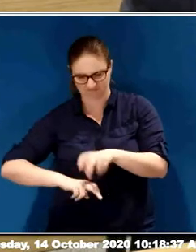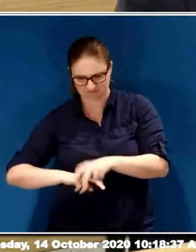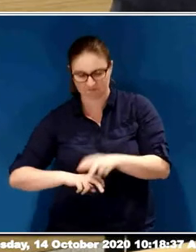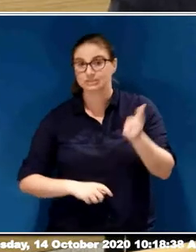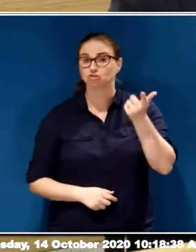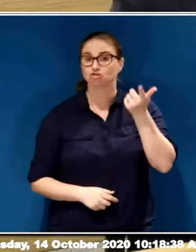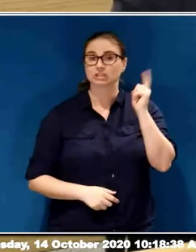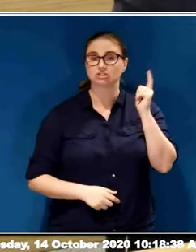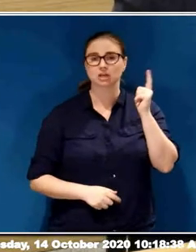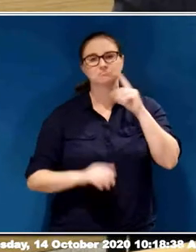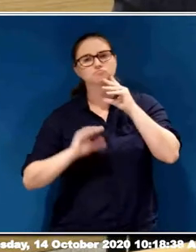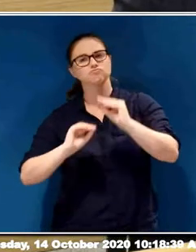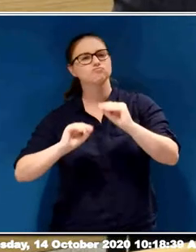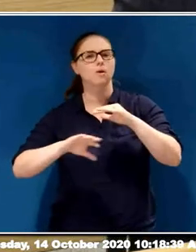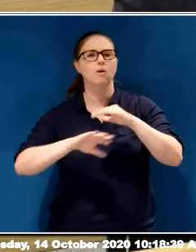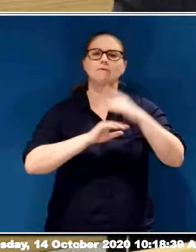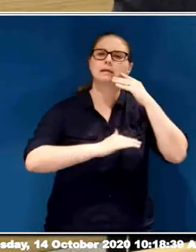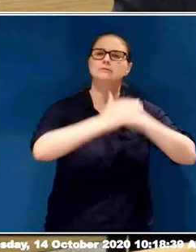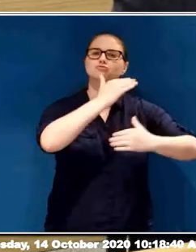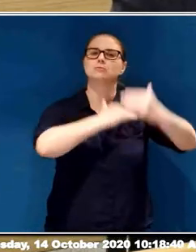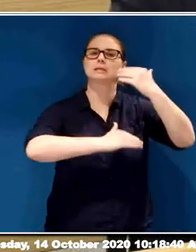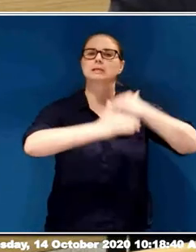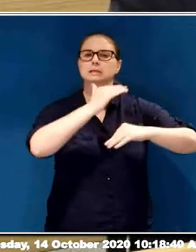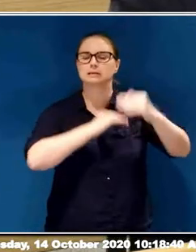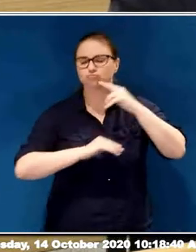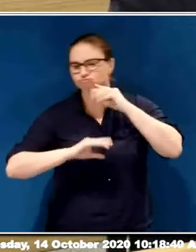Nobody in the class was able to answer the question.